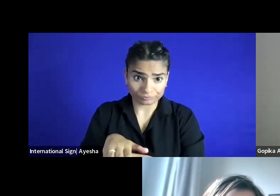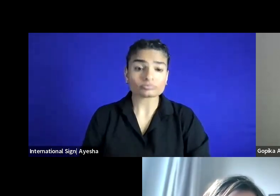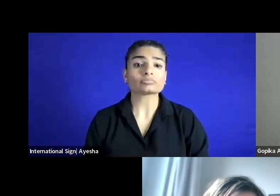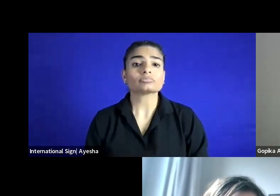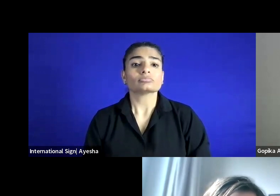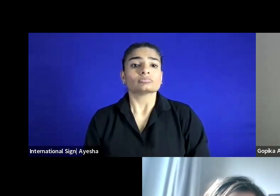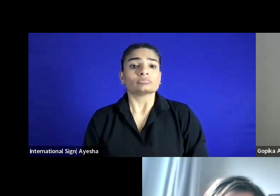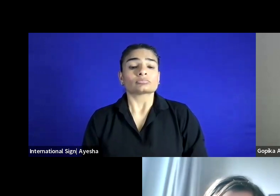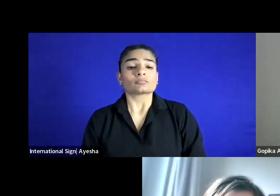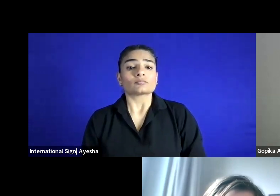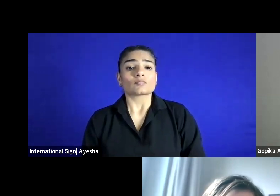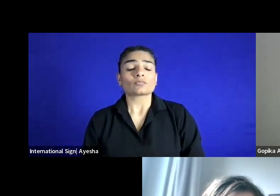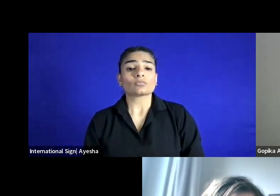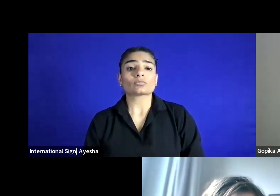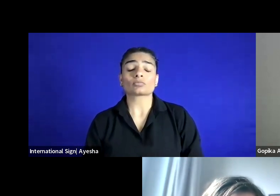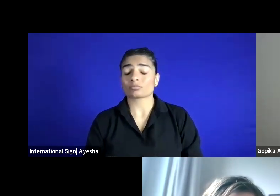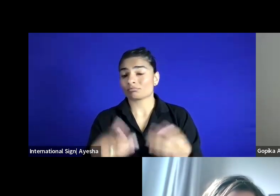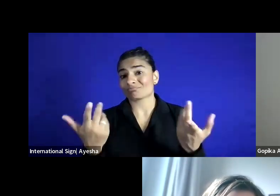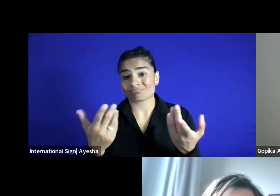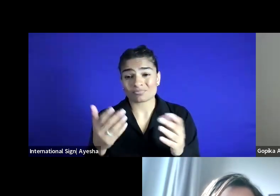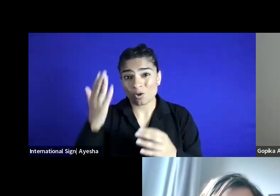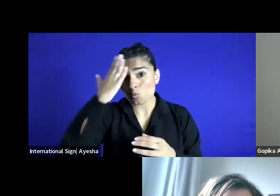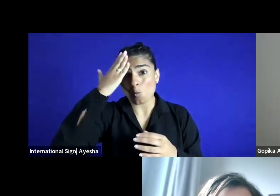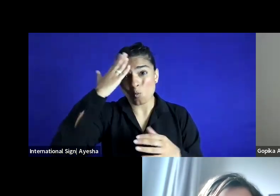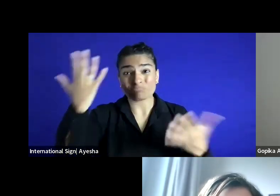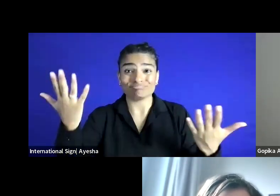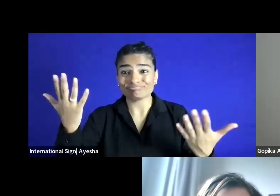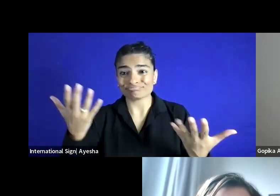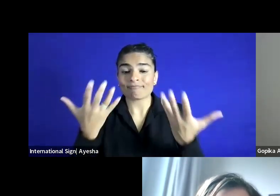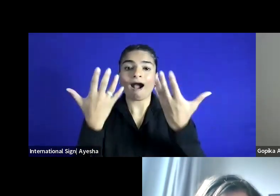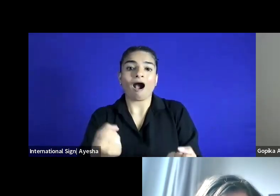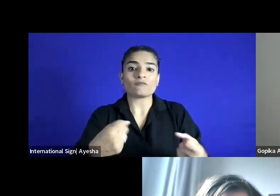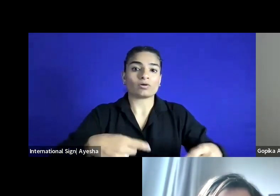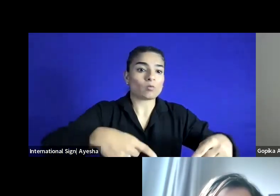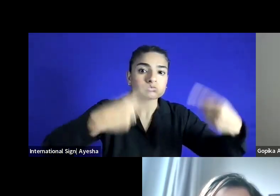conflicts, of, of different kinds. So when we are not speaking about actually violating,